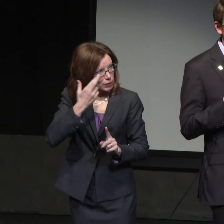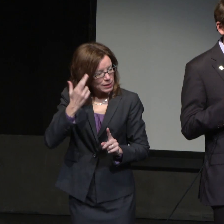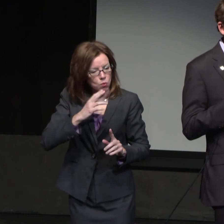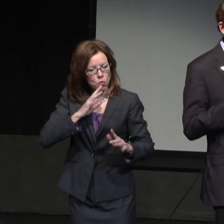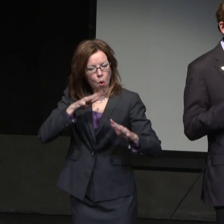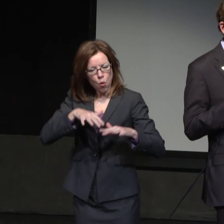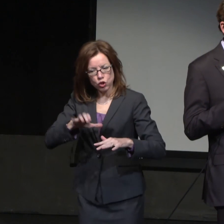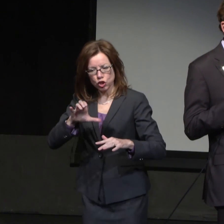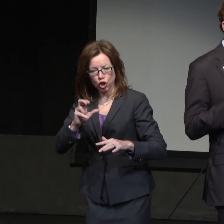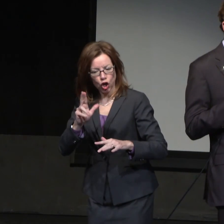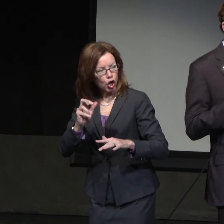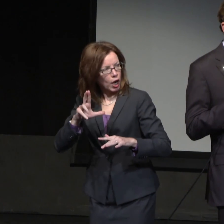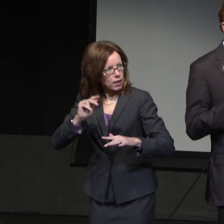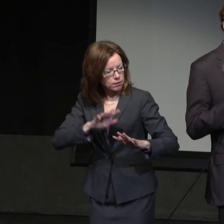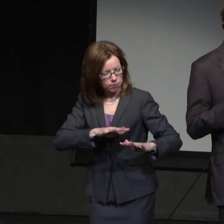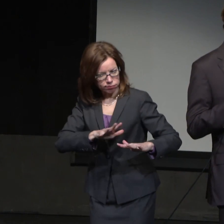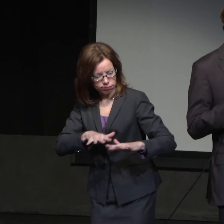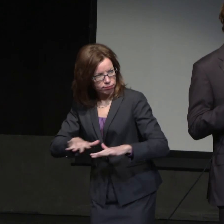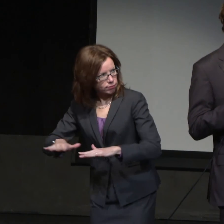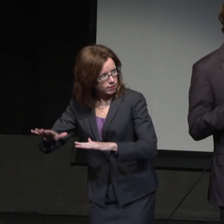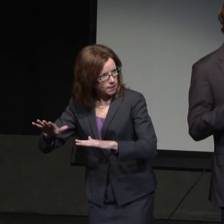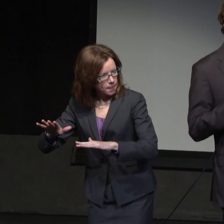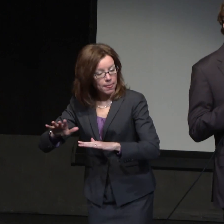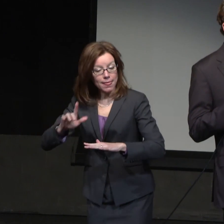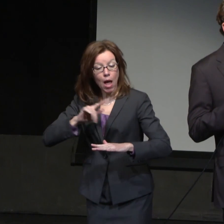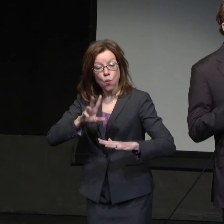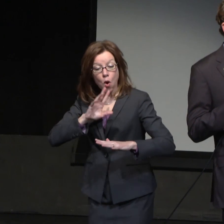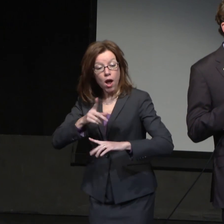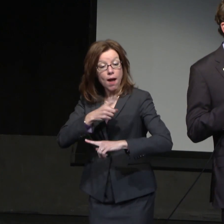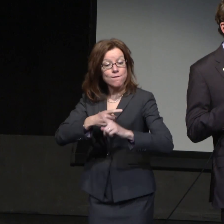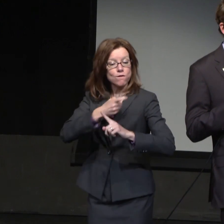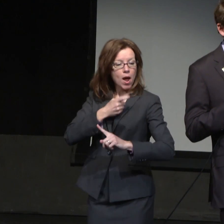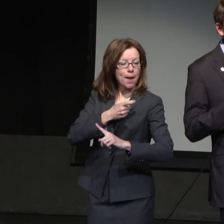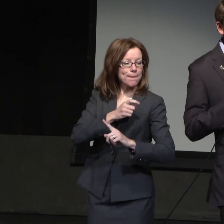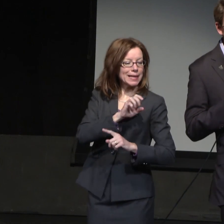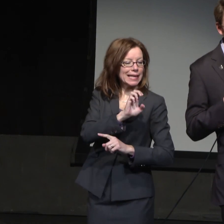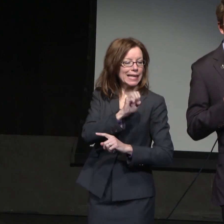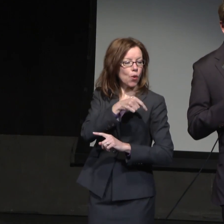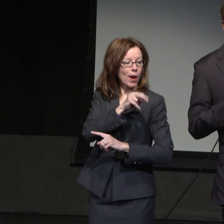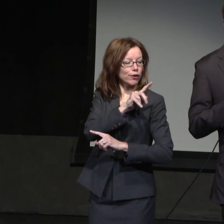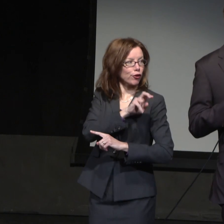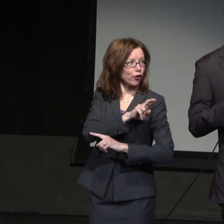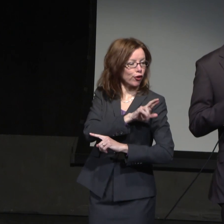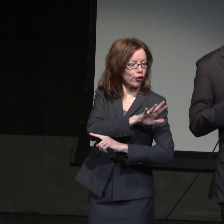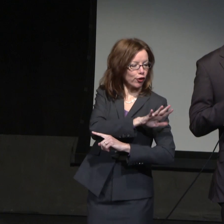from the equatorial region of the Atlantic up to Europe.